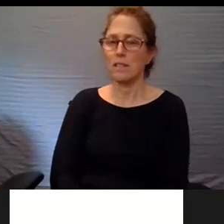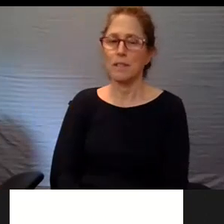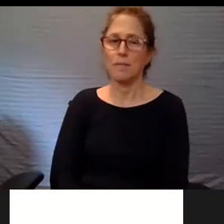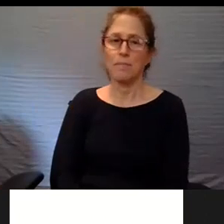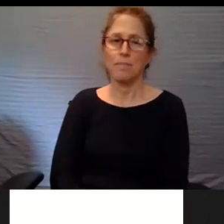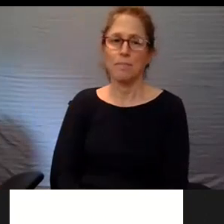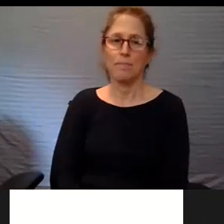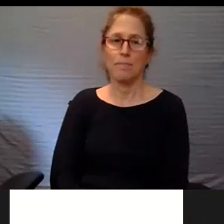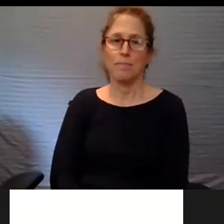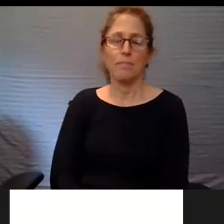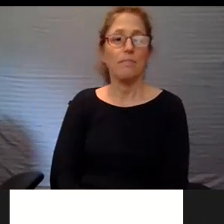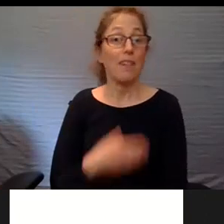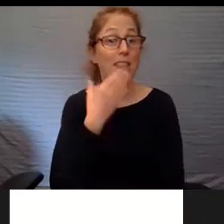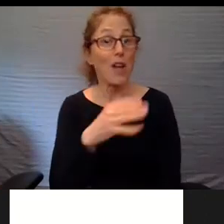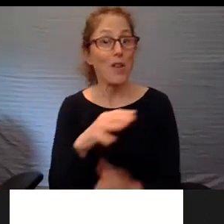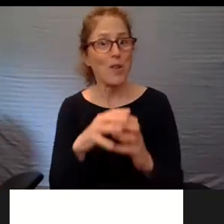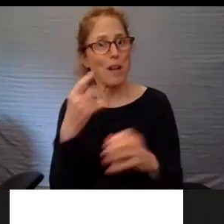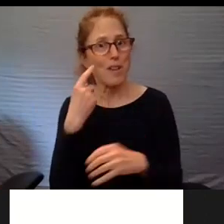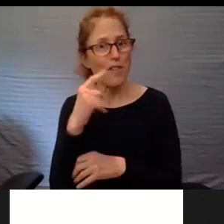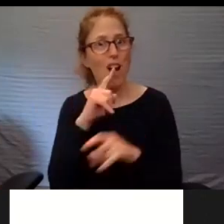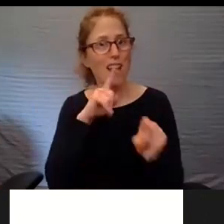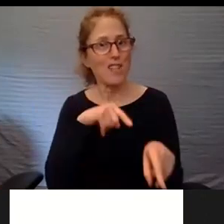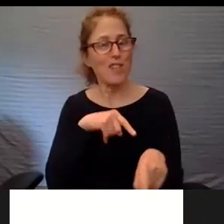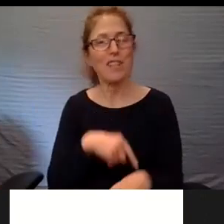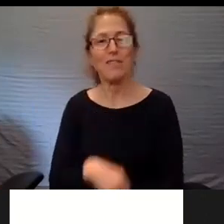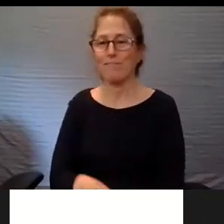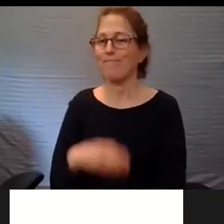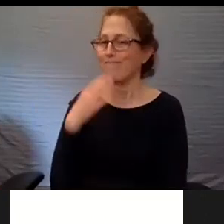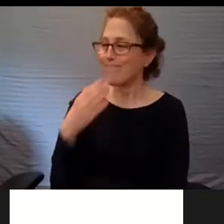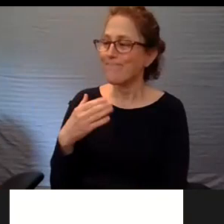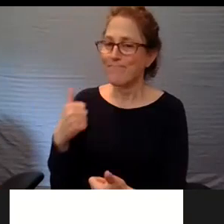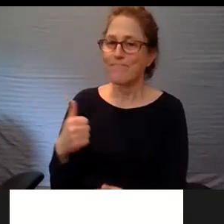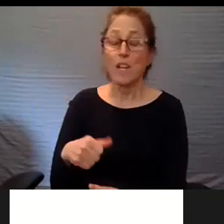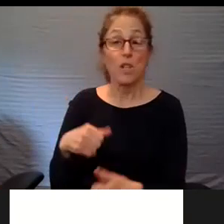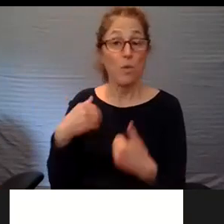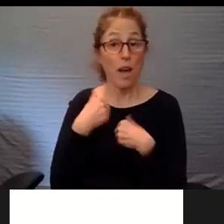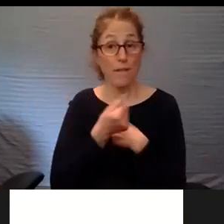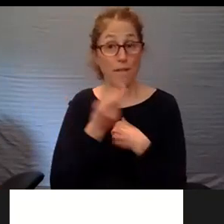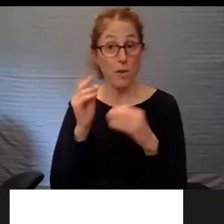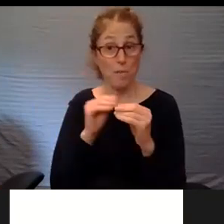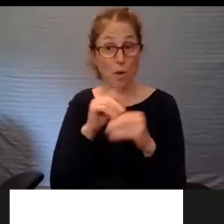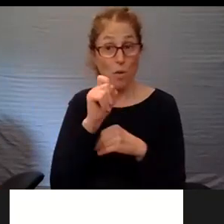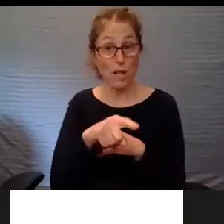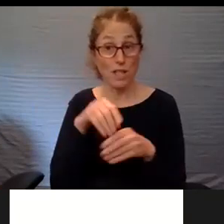Thank you so much for answering that. Thank you. So we do have a couple of more questions in the chat, but first,